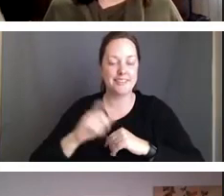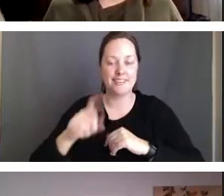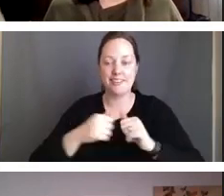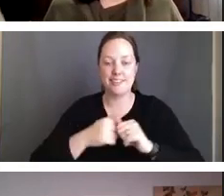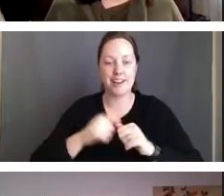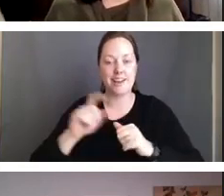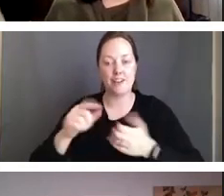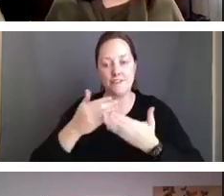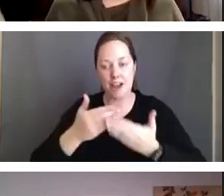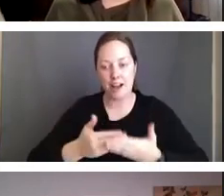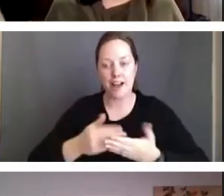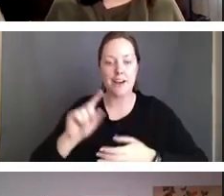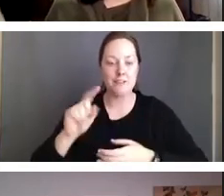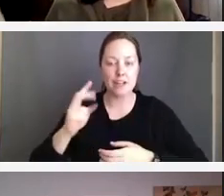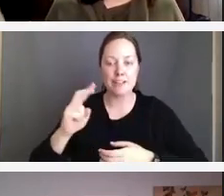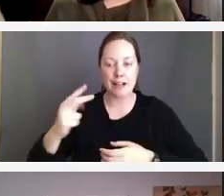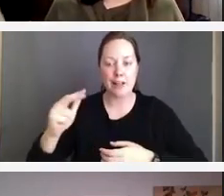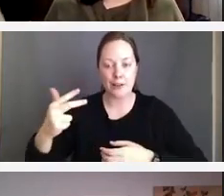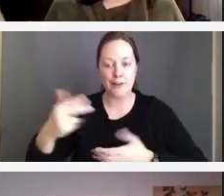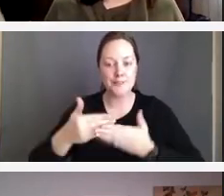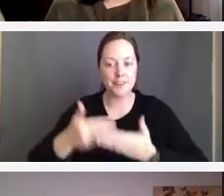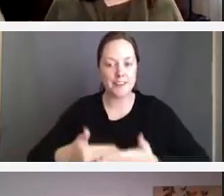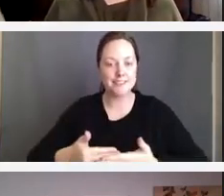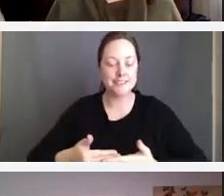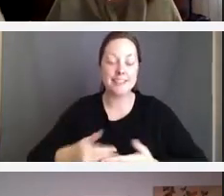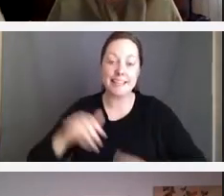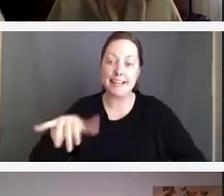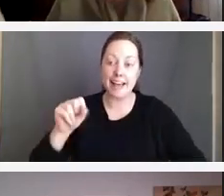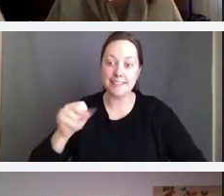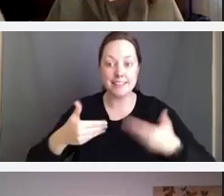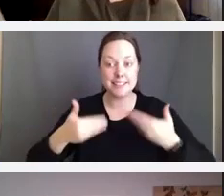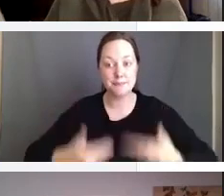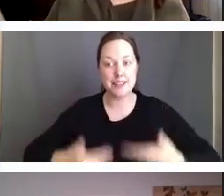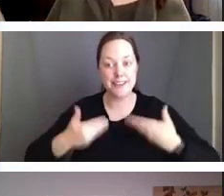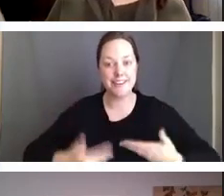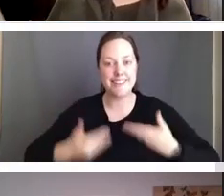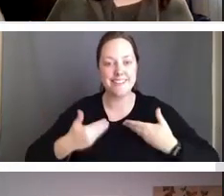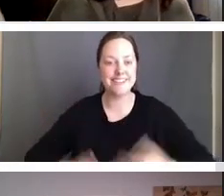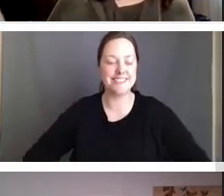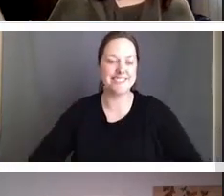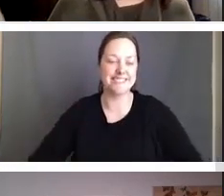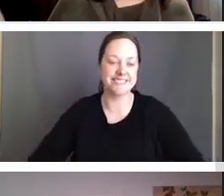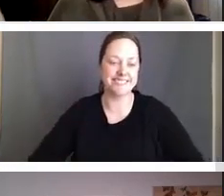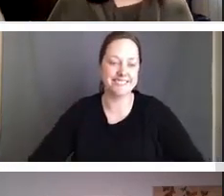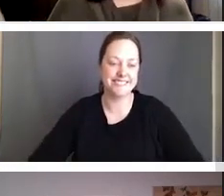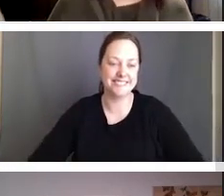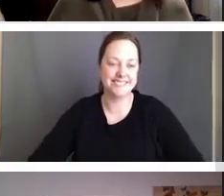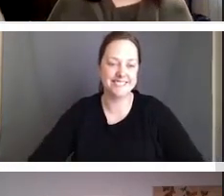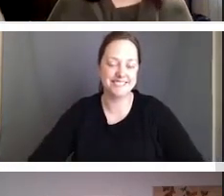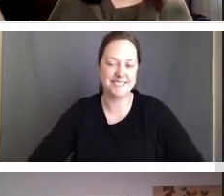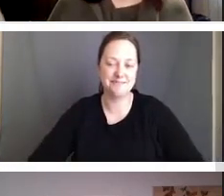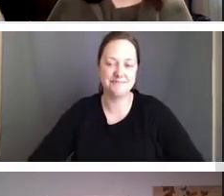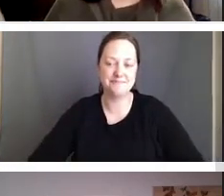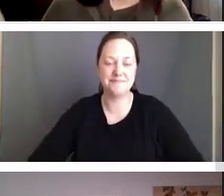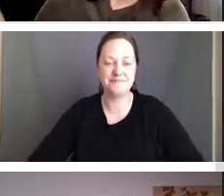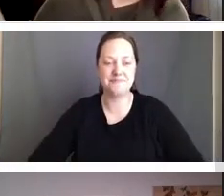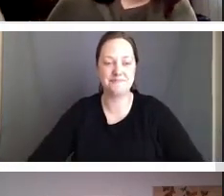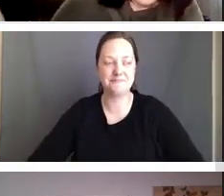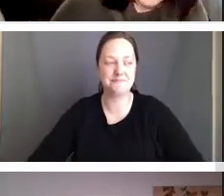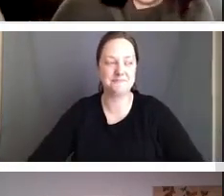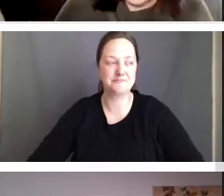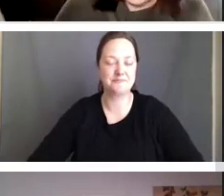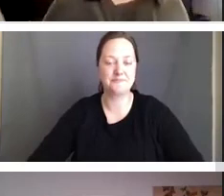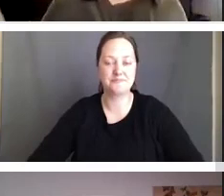You select drive, and all documents you have saved in drive will appear.